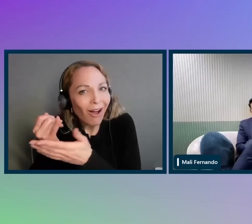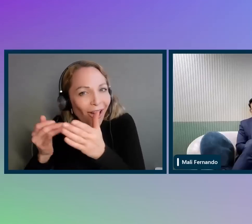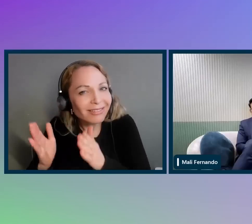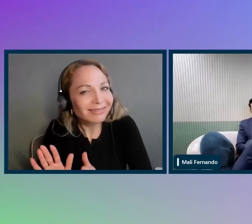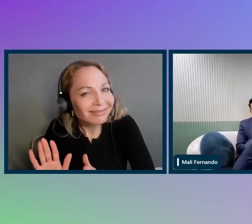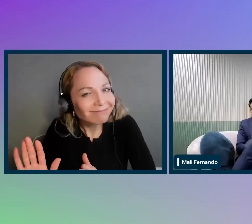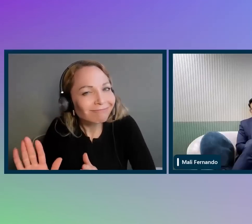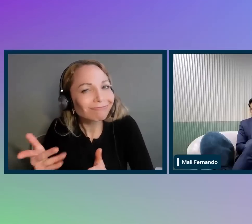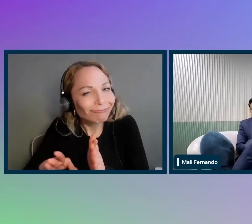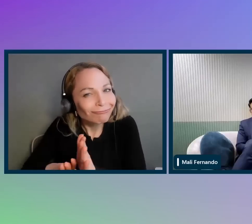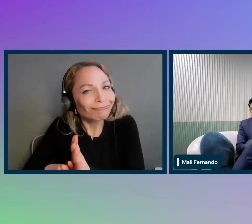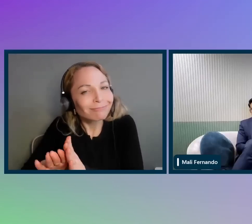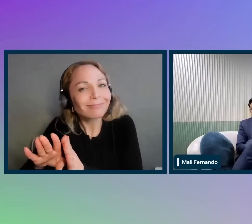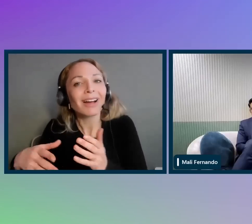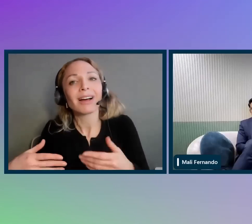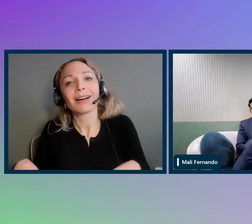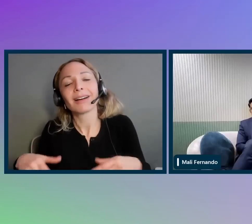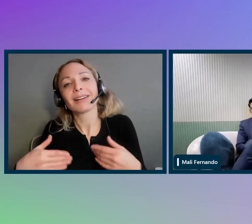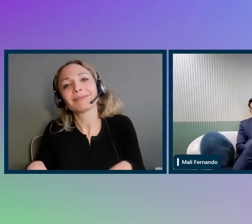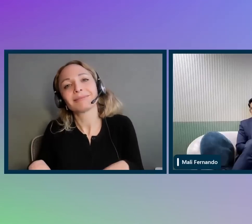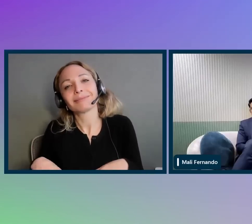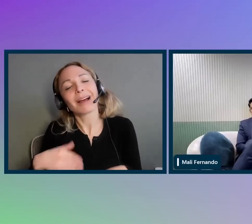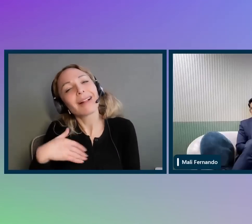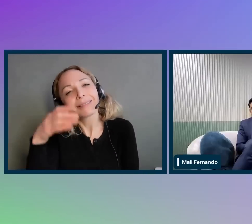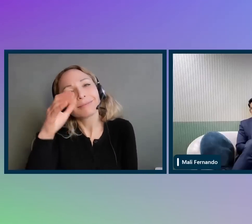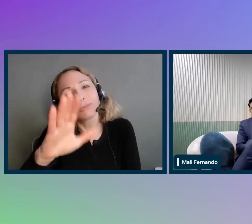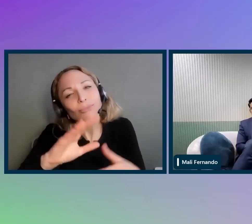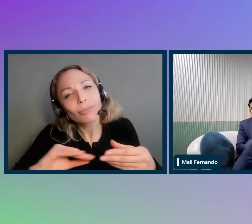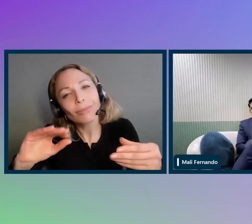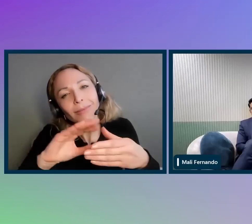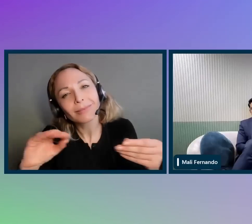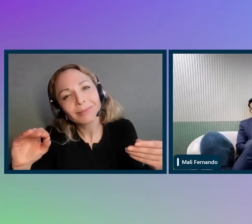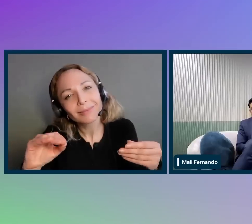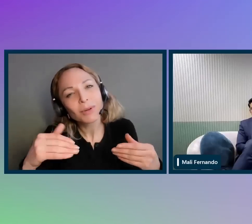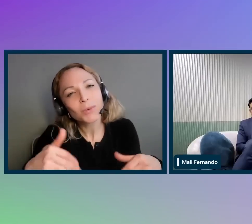As I listen to you, I feel like you've got a really 360 degree view